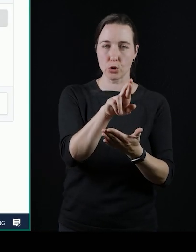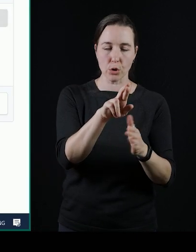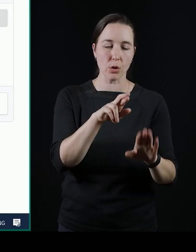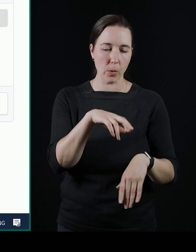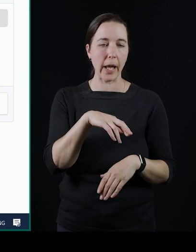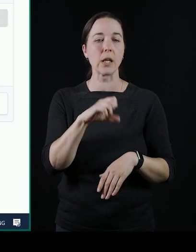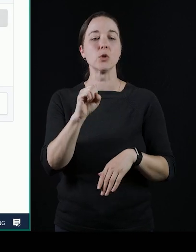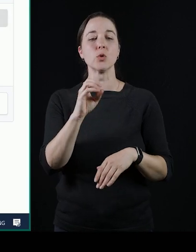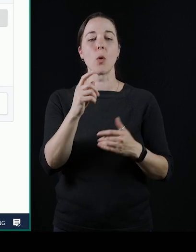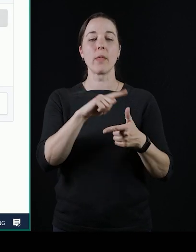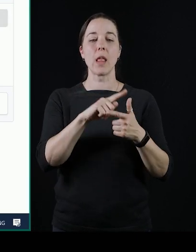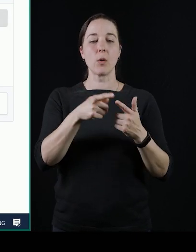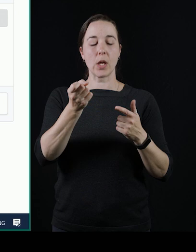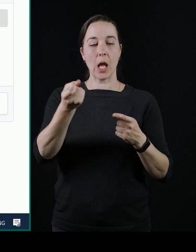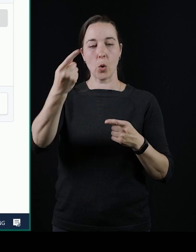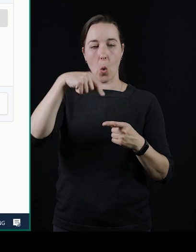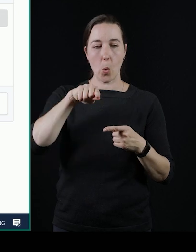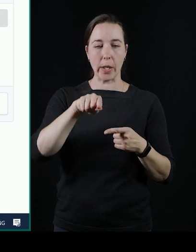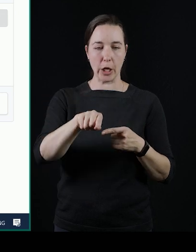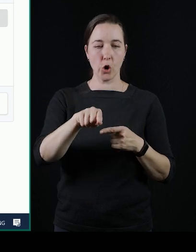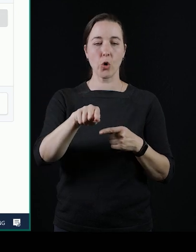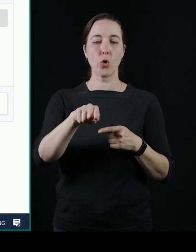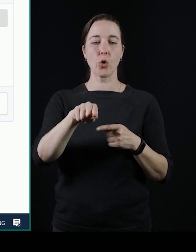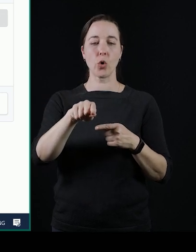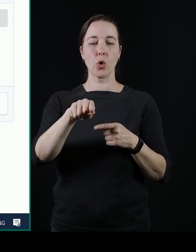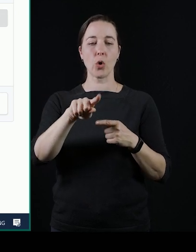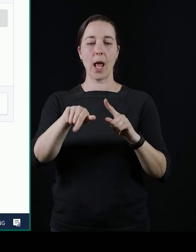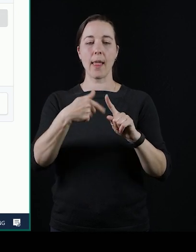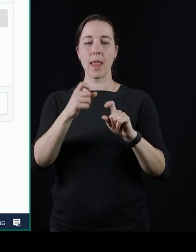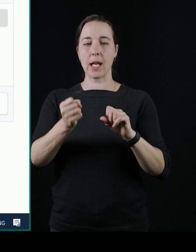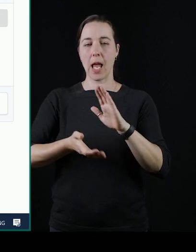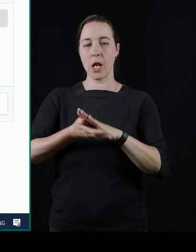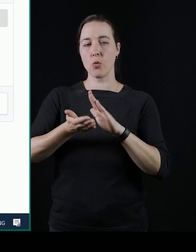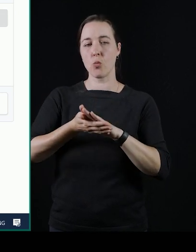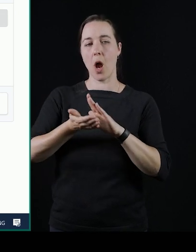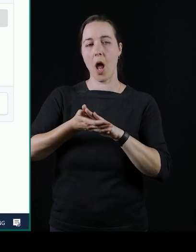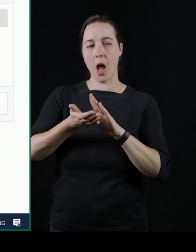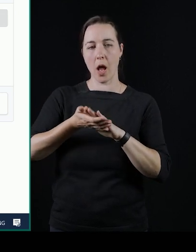and getting a password. These users are temporary. Every time you click connect,